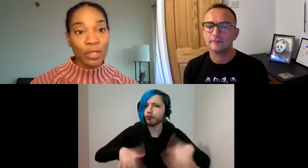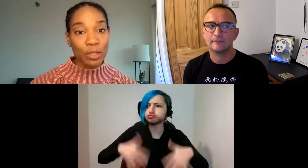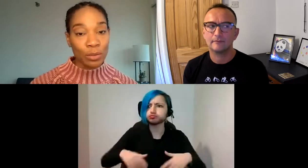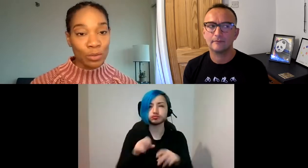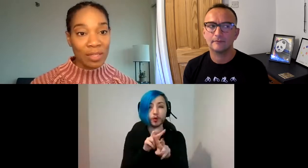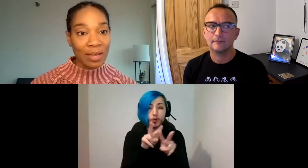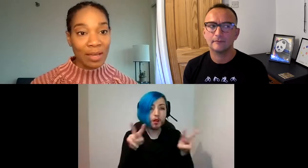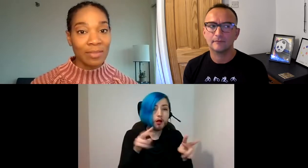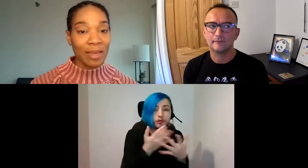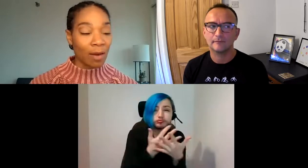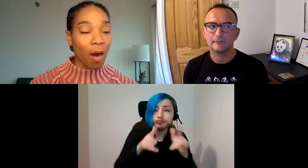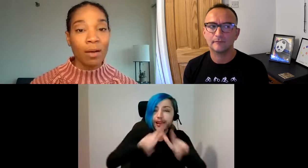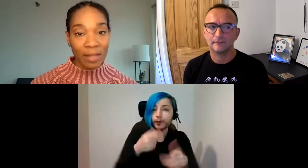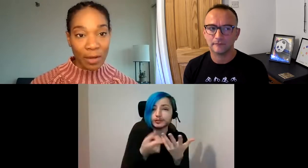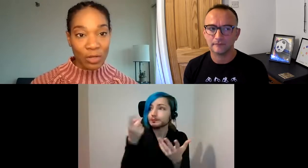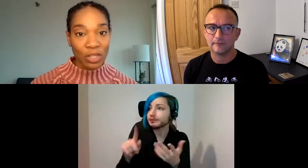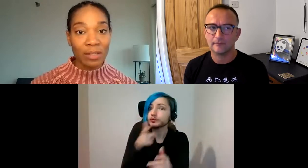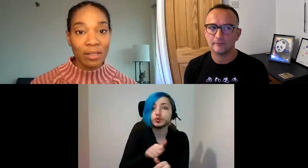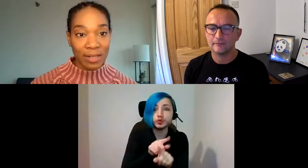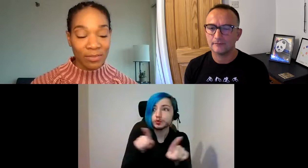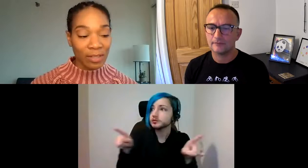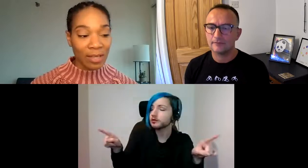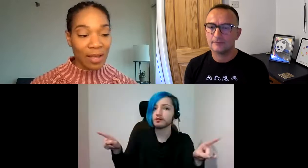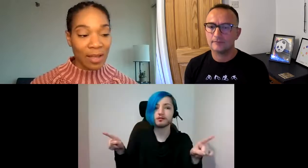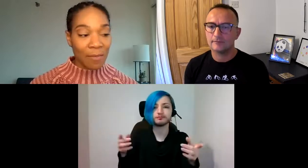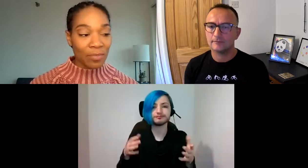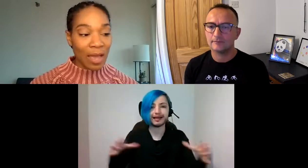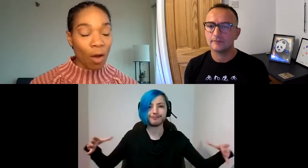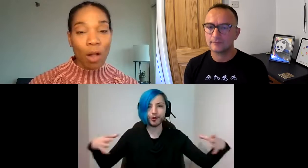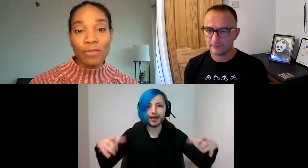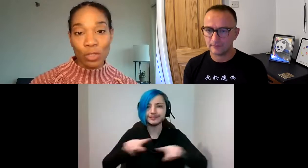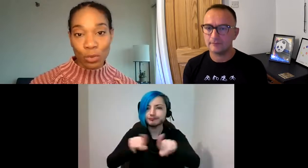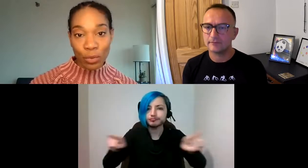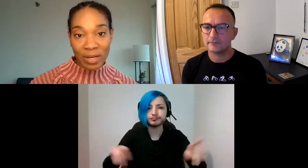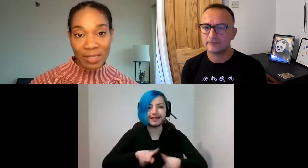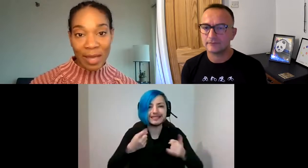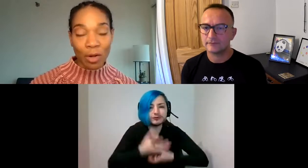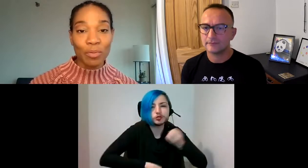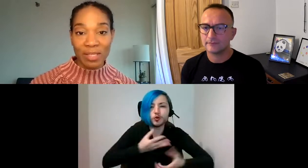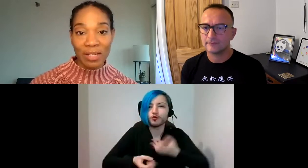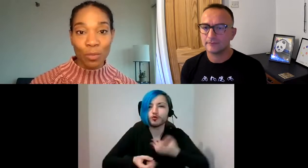I particularly say that and I would also like to say that who we are, the identity is ours and ours alone,